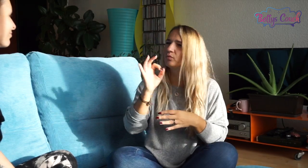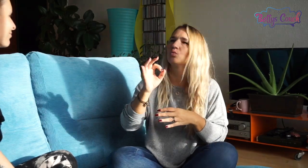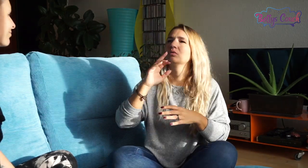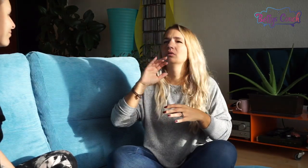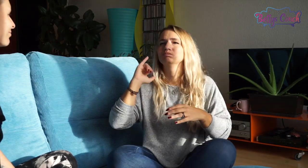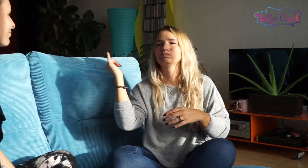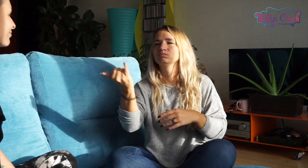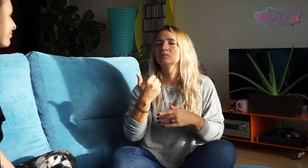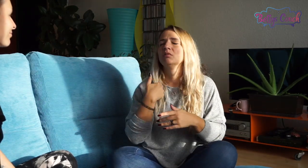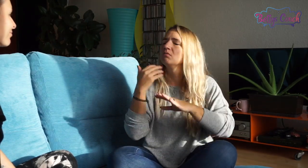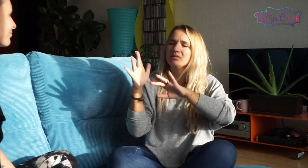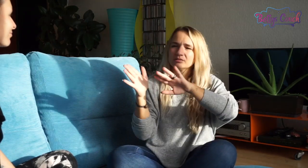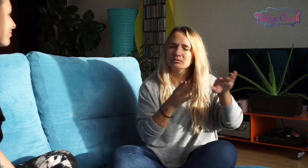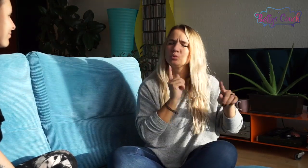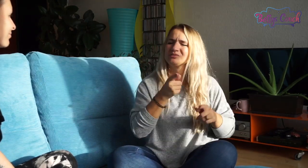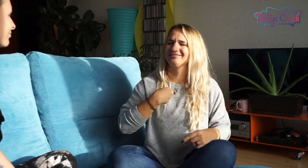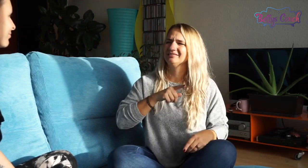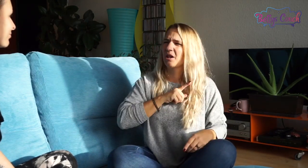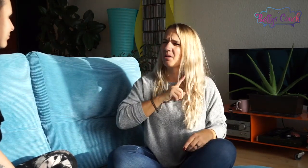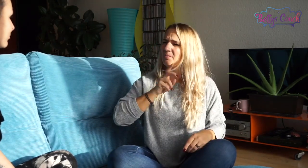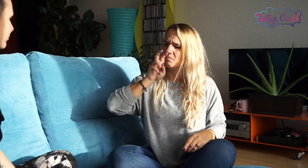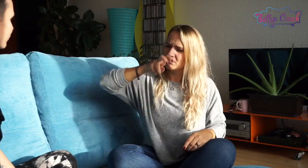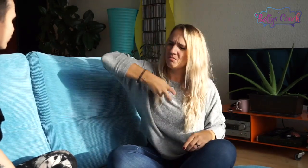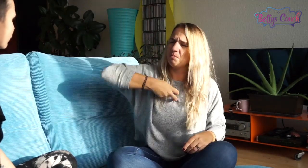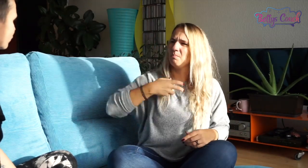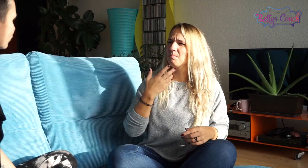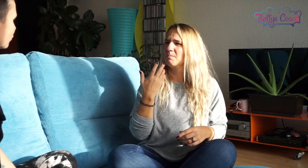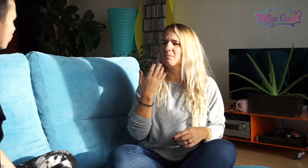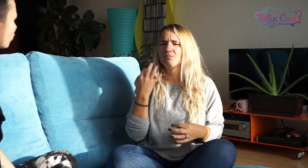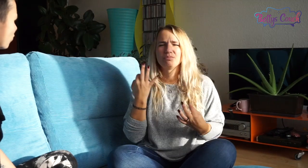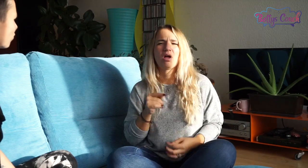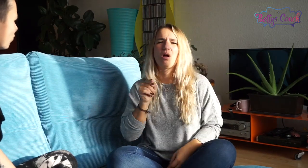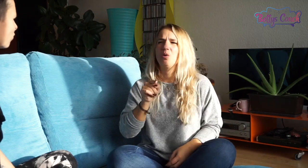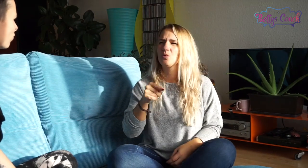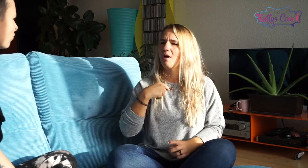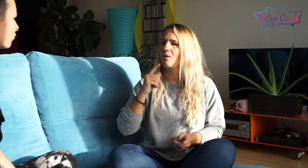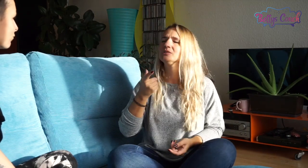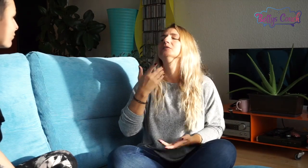I realized that I needed the reflection within.